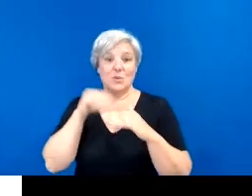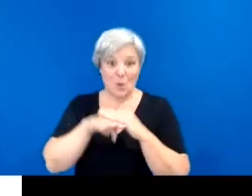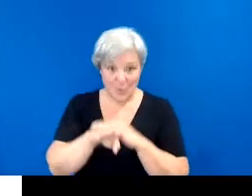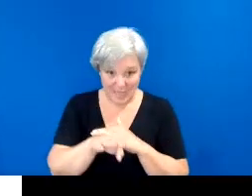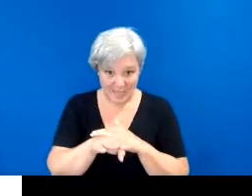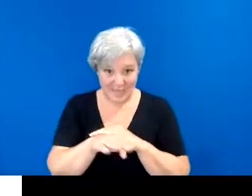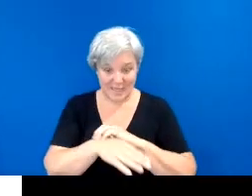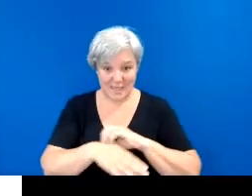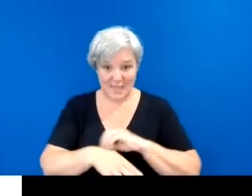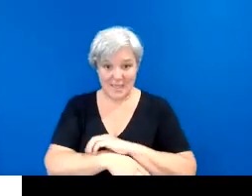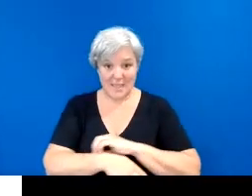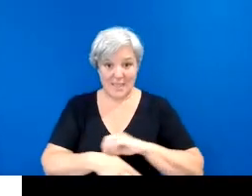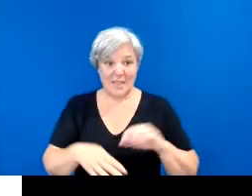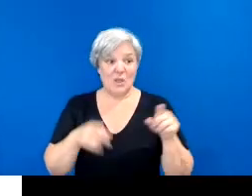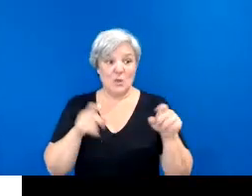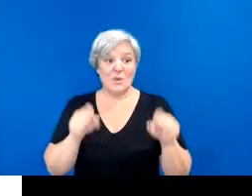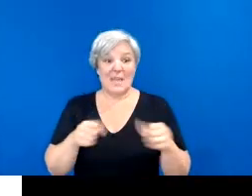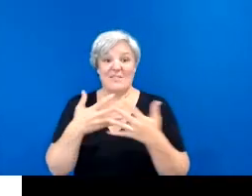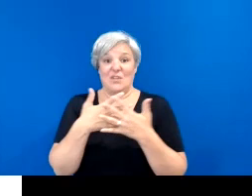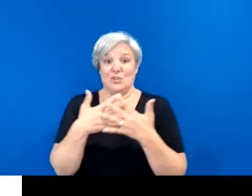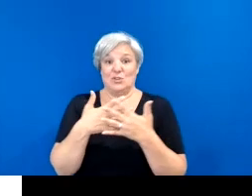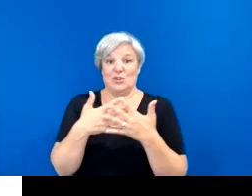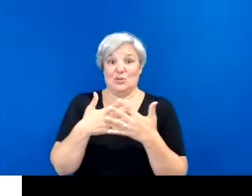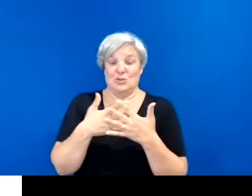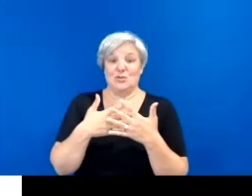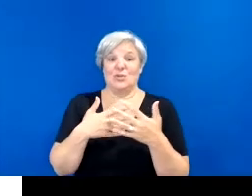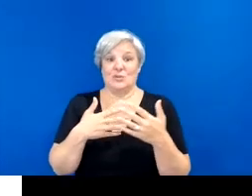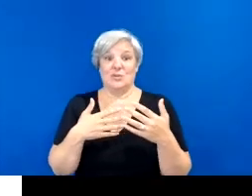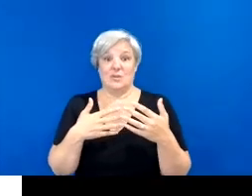that where you can filter and for accessibility